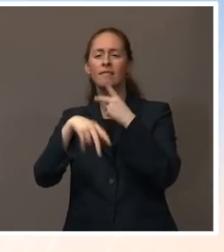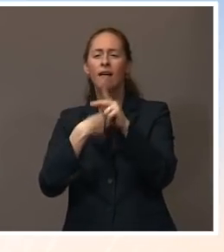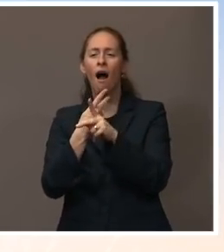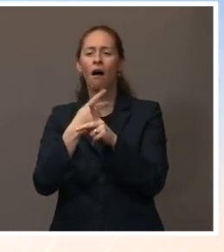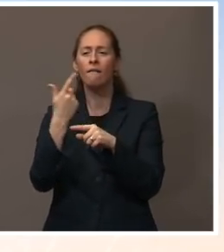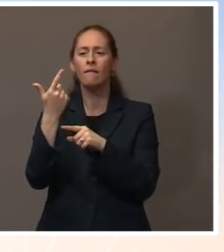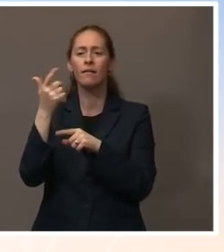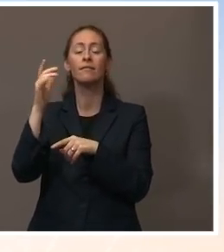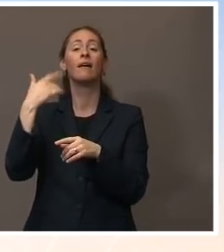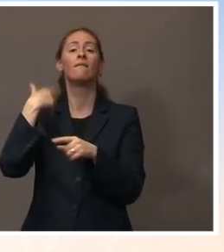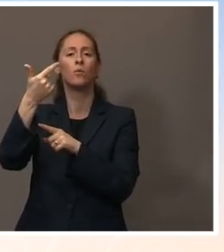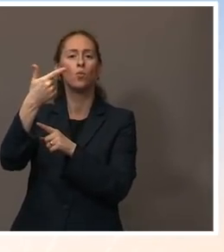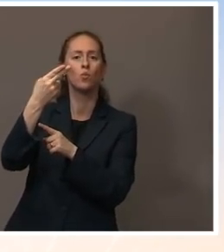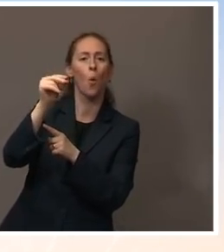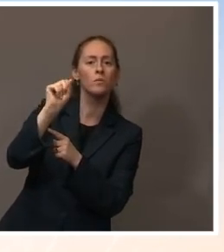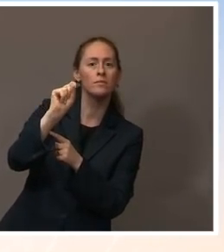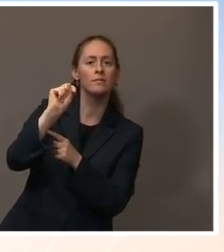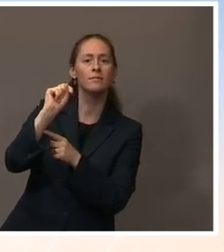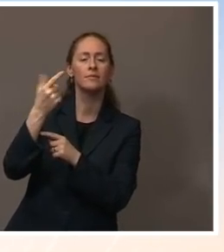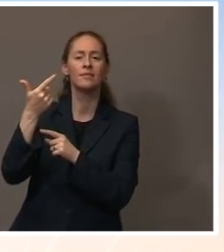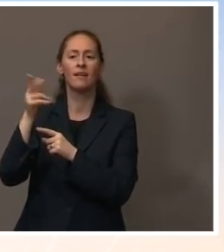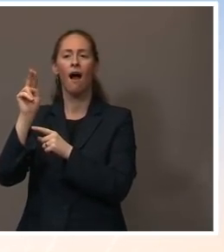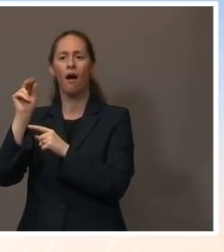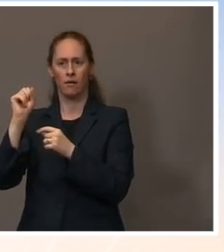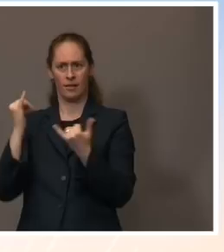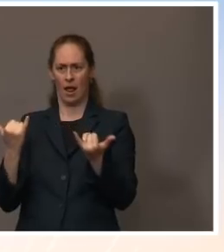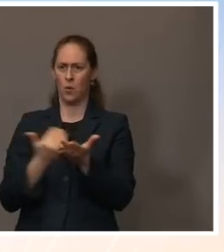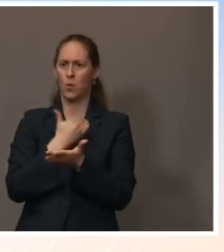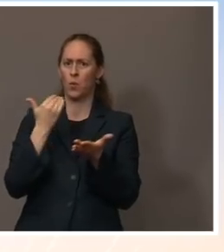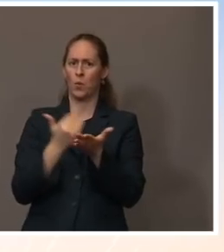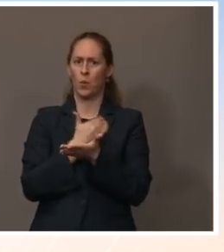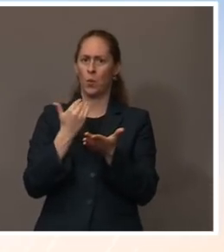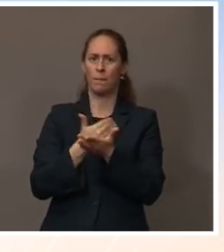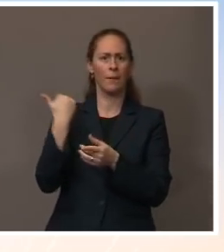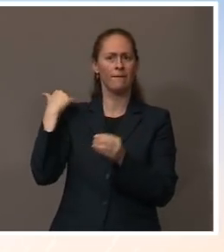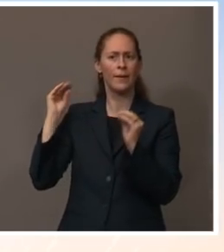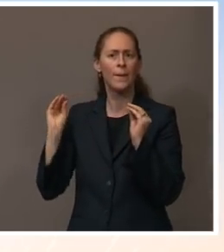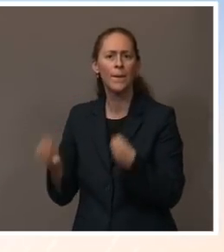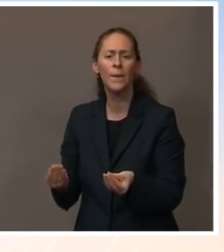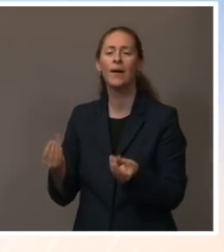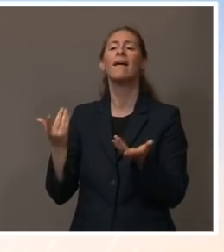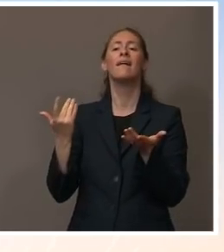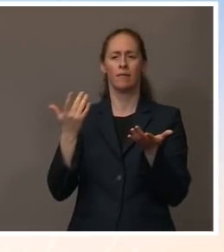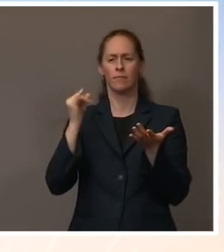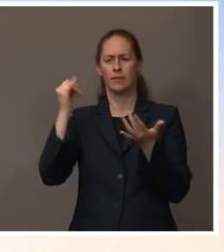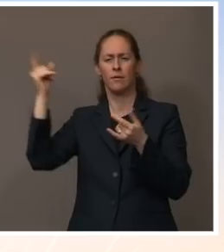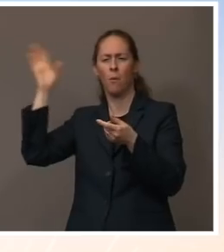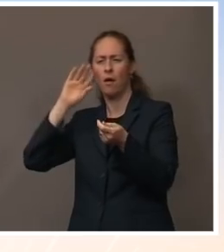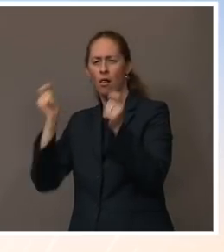So, there are some laws he'd like to go back to and some that he'll continue to work to update. The Press: But, again, what's different now?